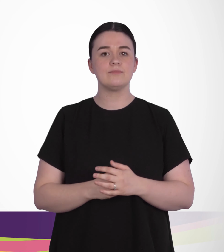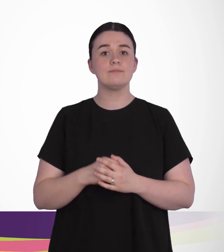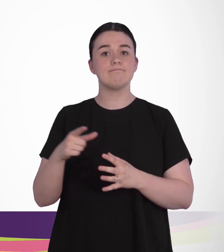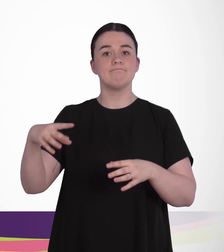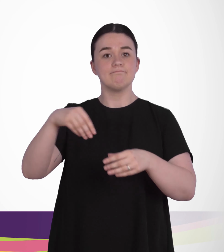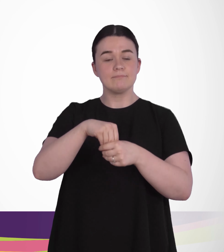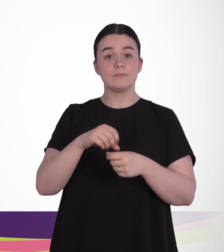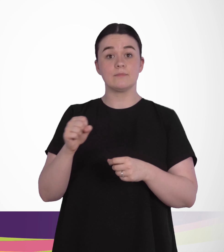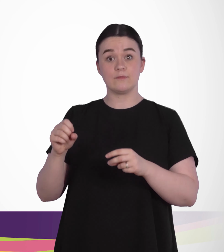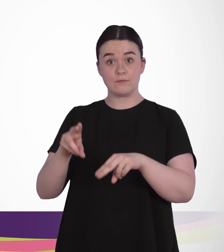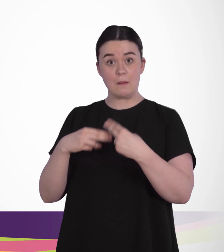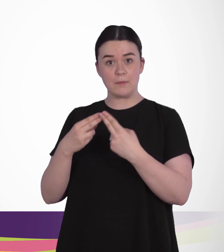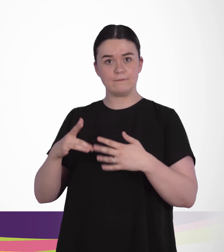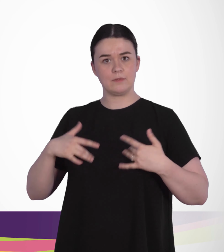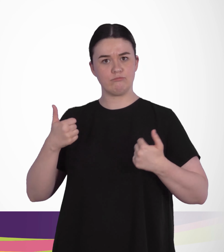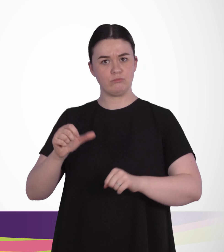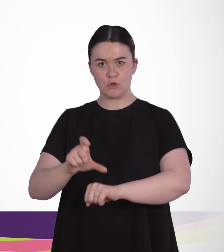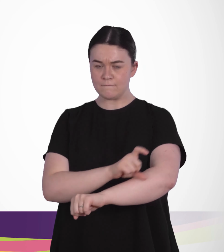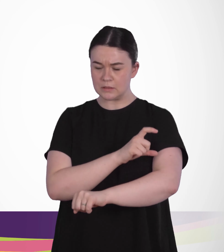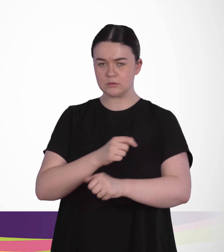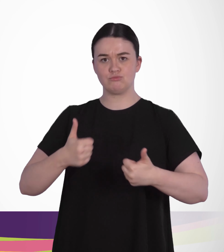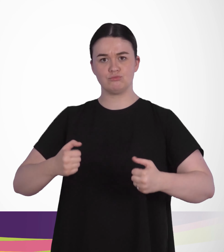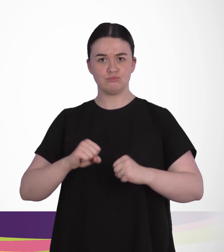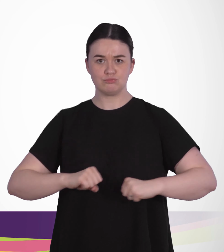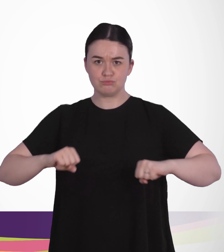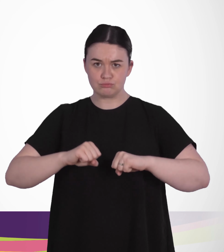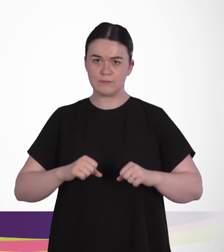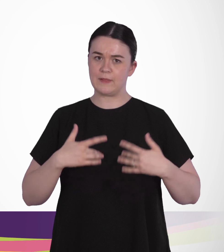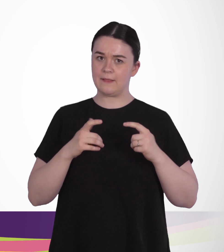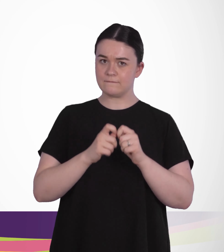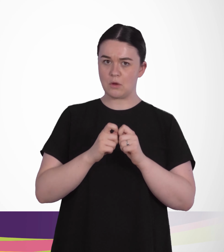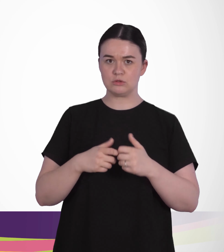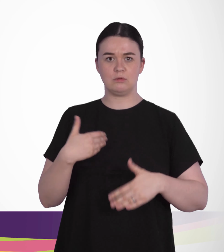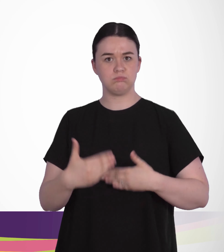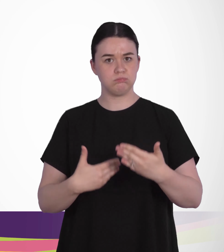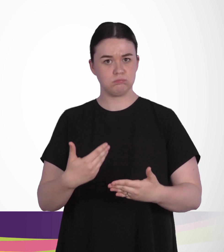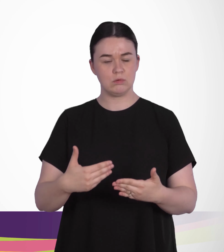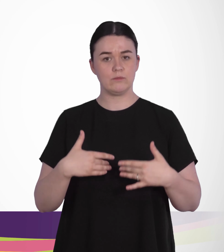o This included things like families feeling confident, empowered and valued;